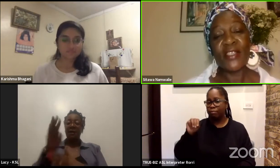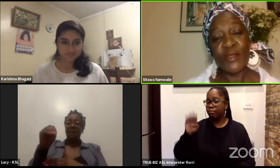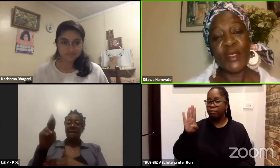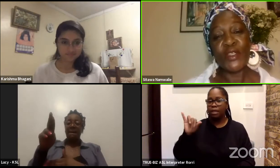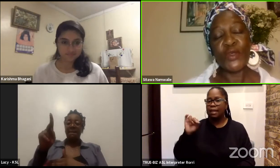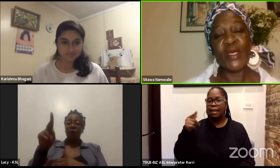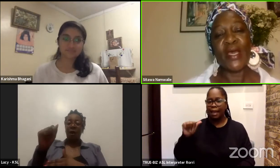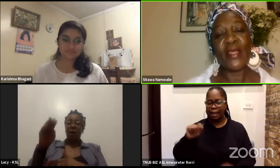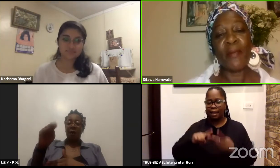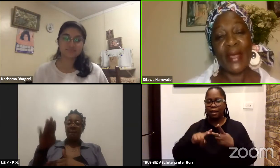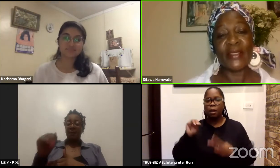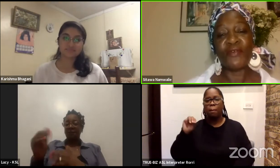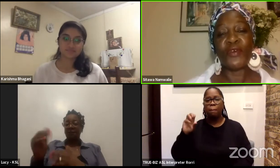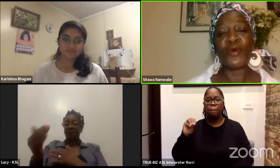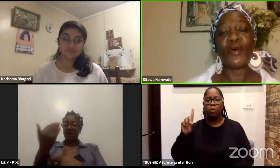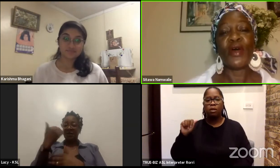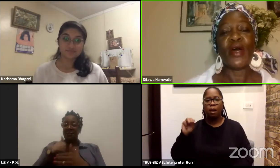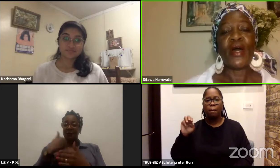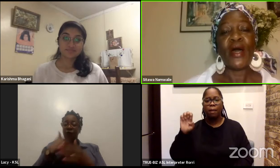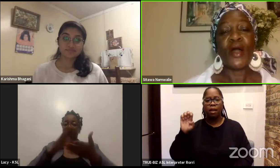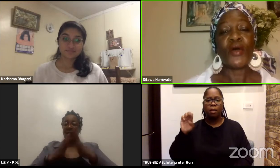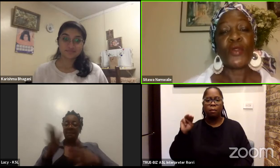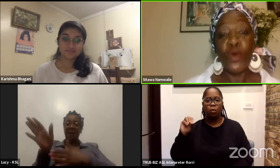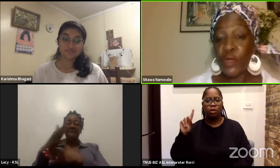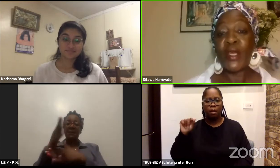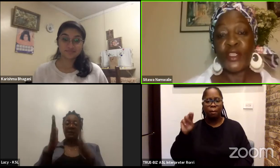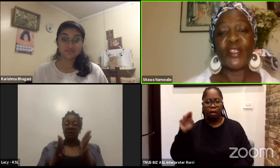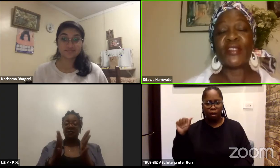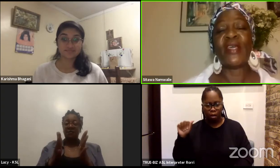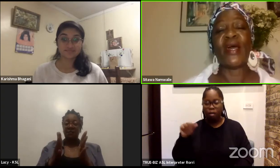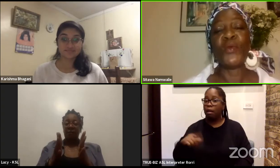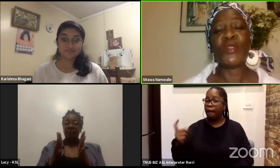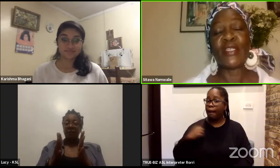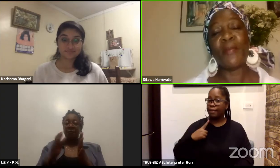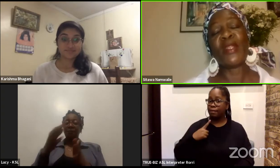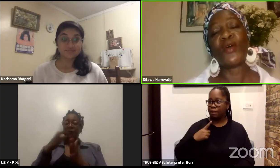asked me to be the ambassador for Good Pitch this year, which is happening